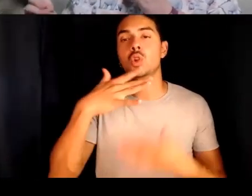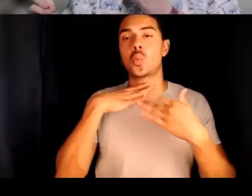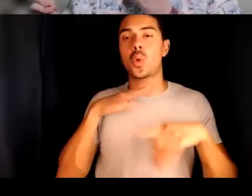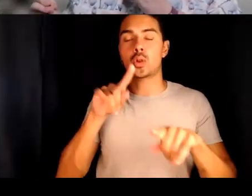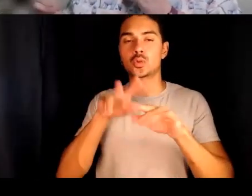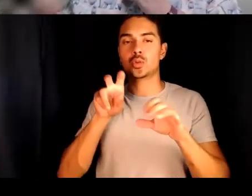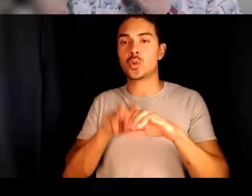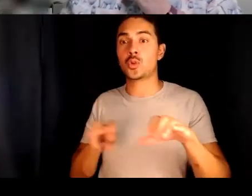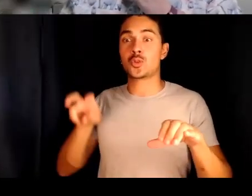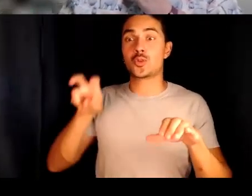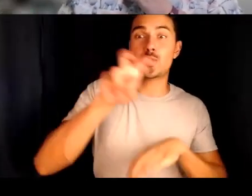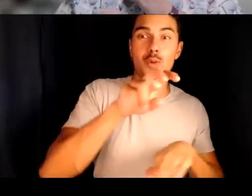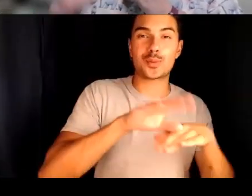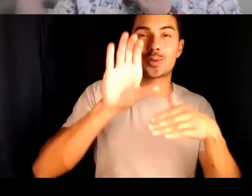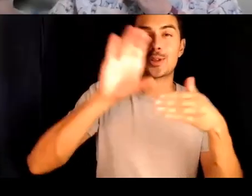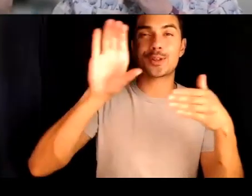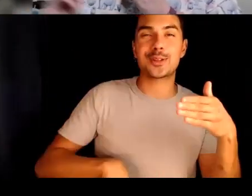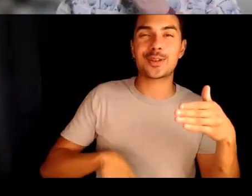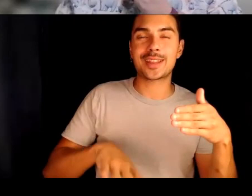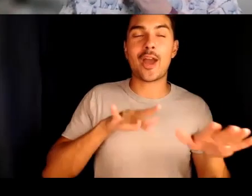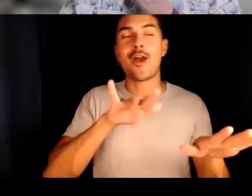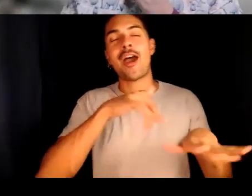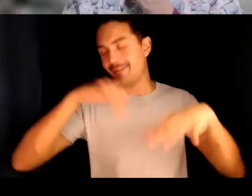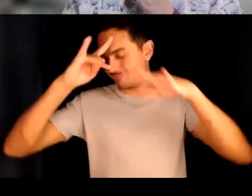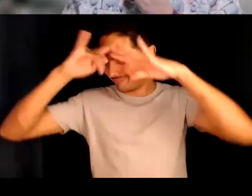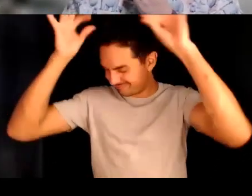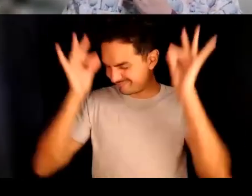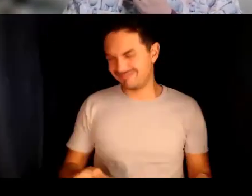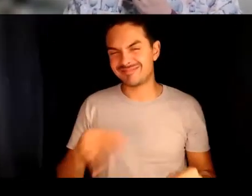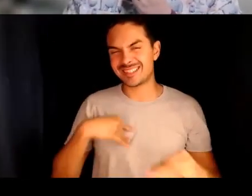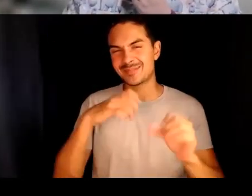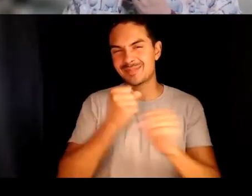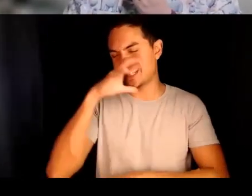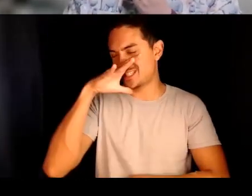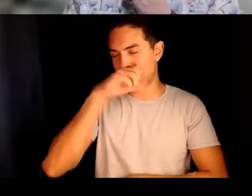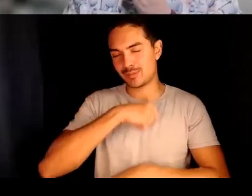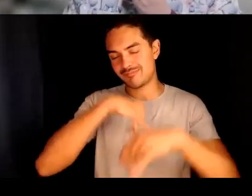to making an assumption about what's happening for somebody